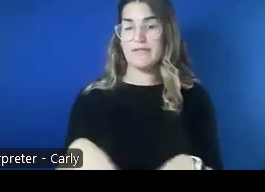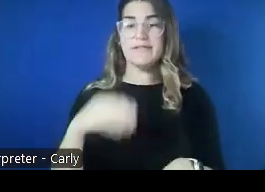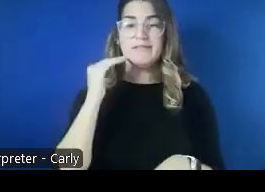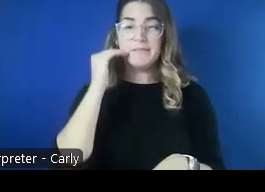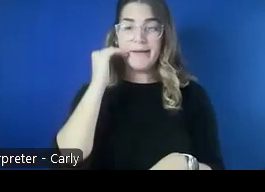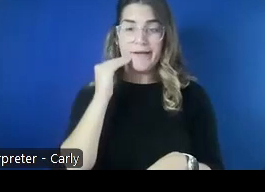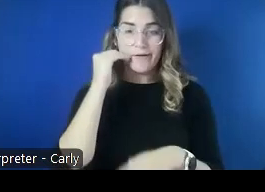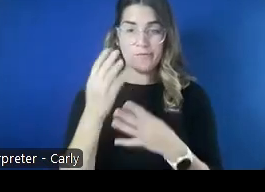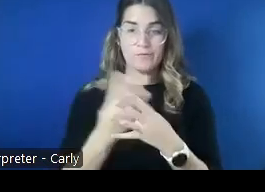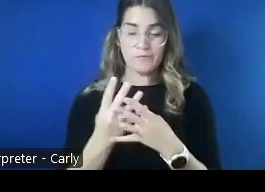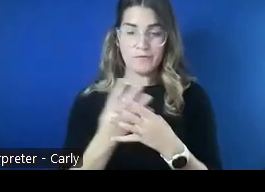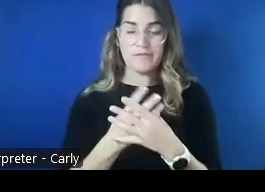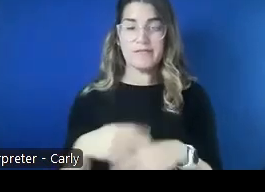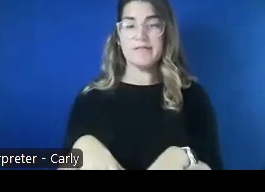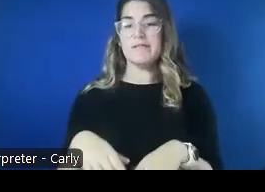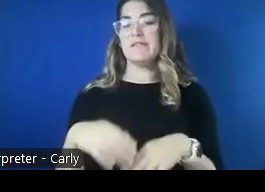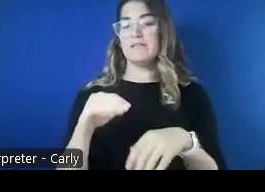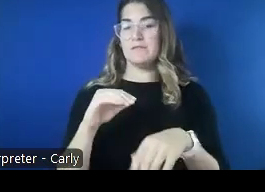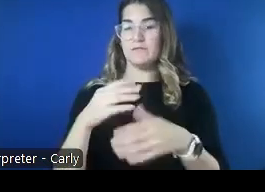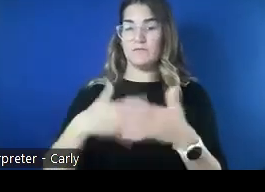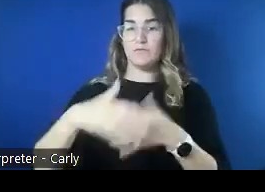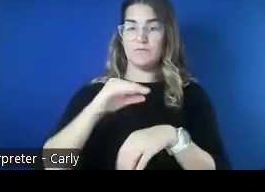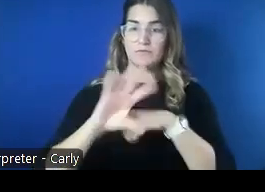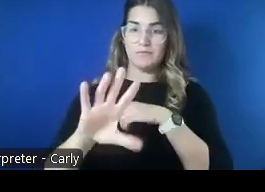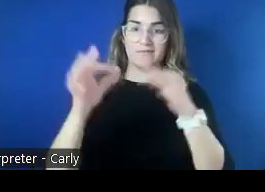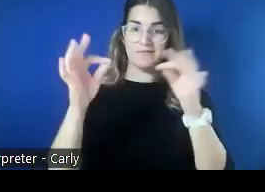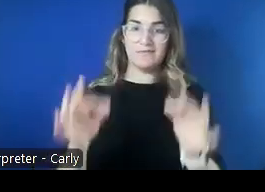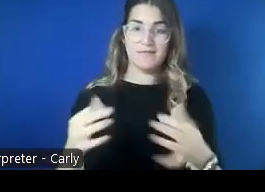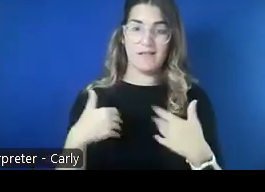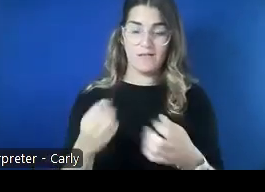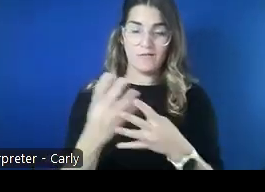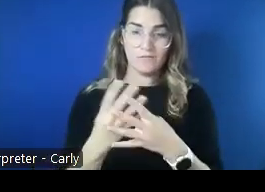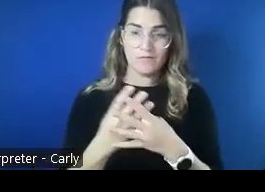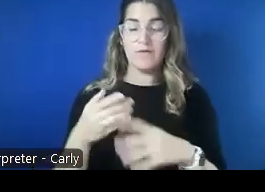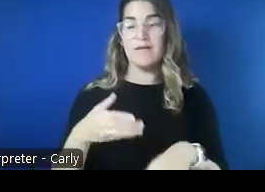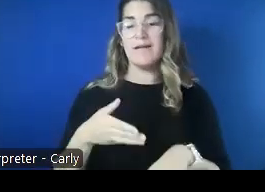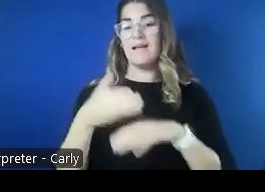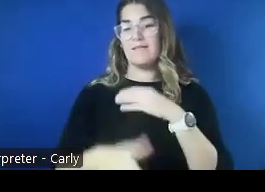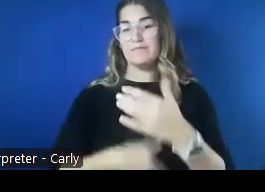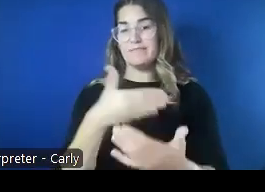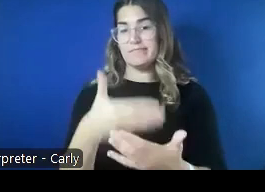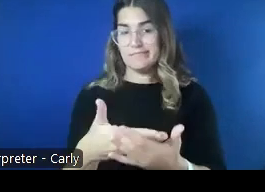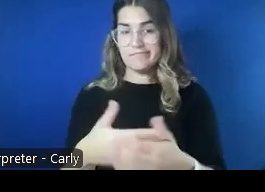screening uh look at postpartum care planning and then either review or complete the epds uh